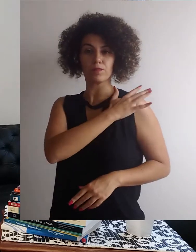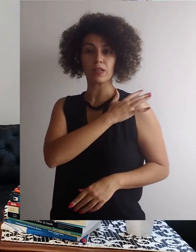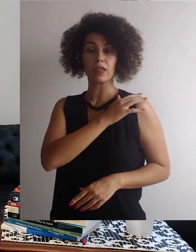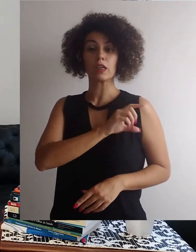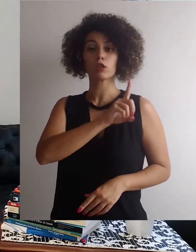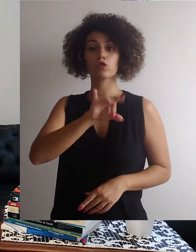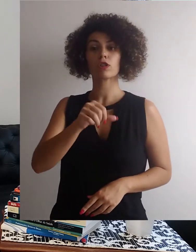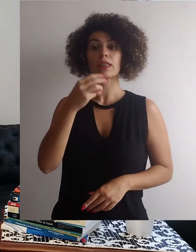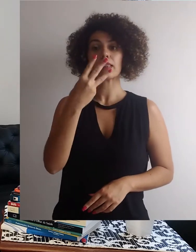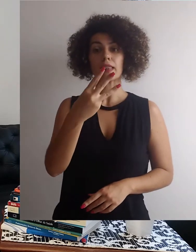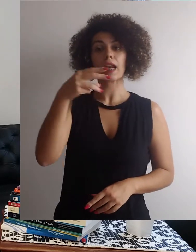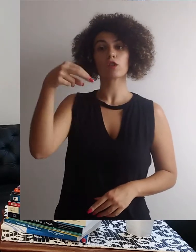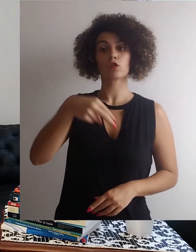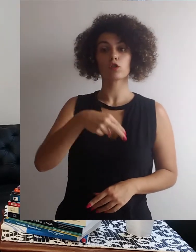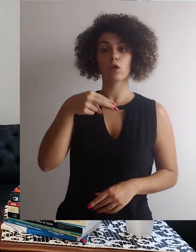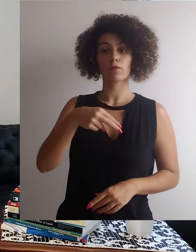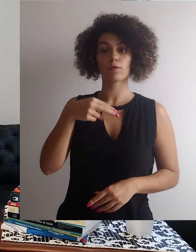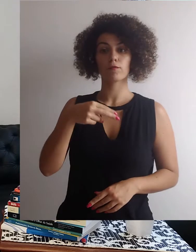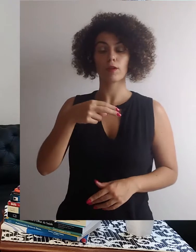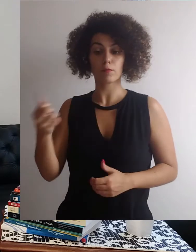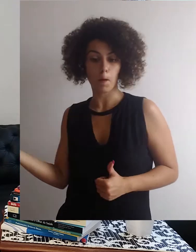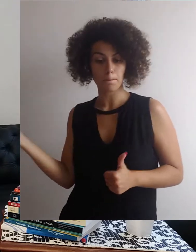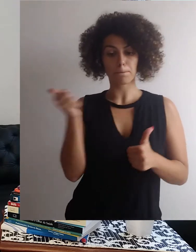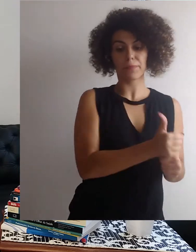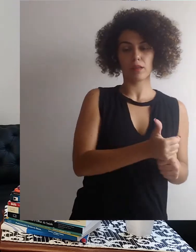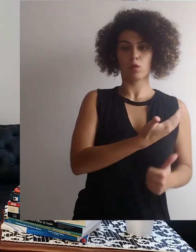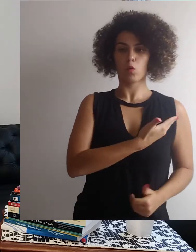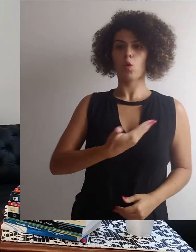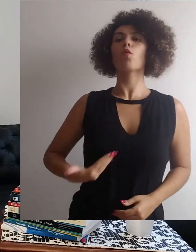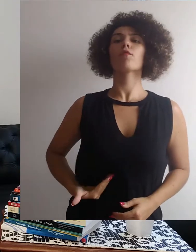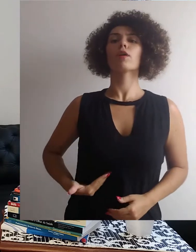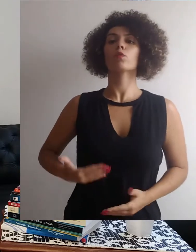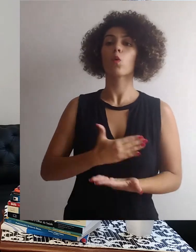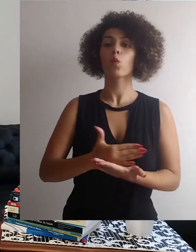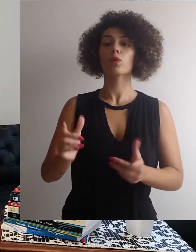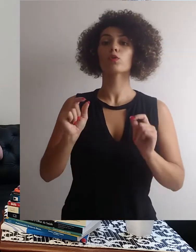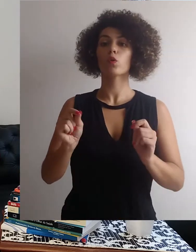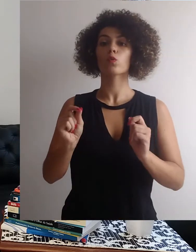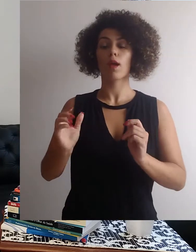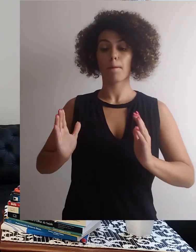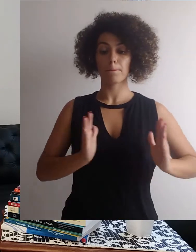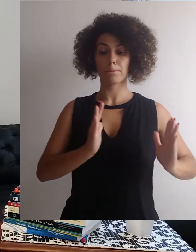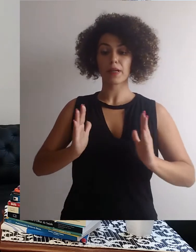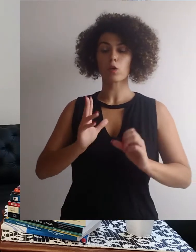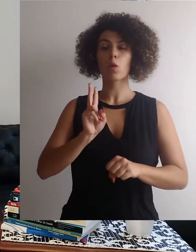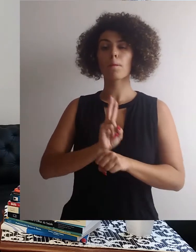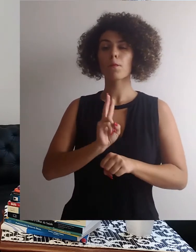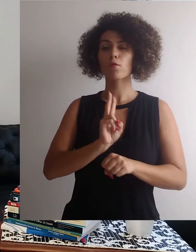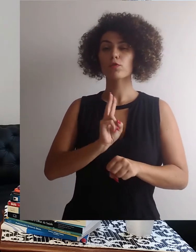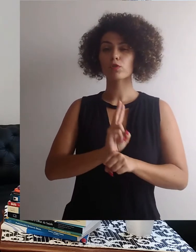civilians and the military and on November 3, 1930 they overthrew the government, thus installing the